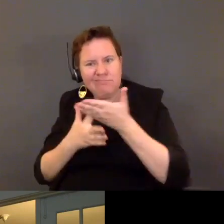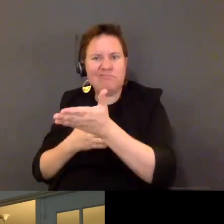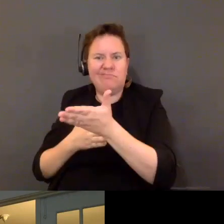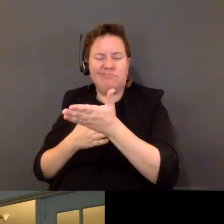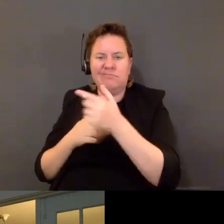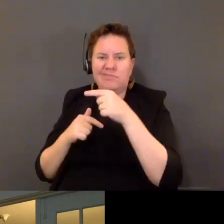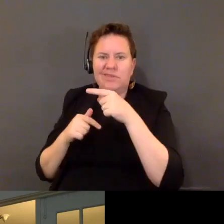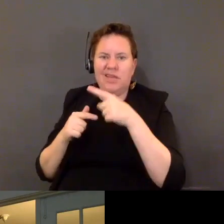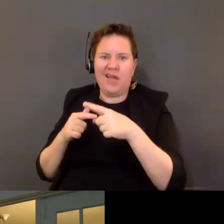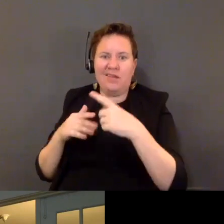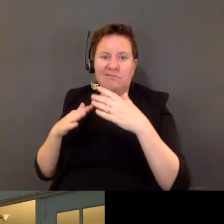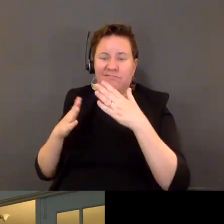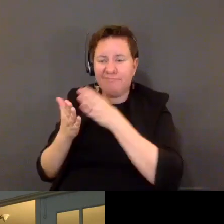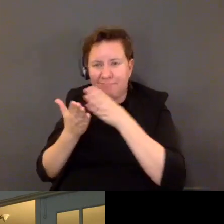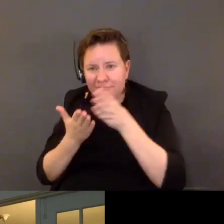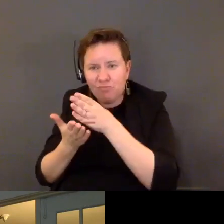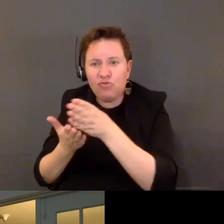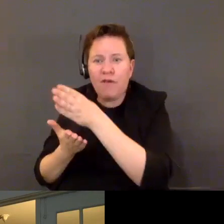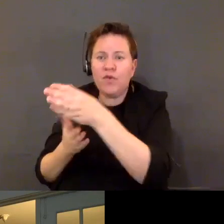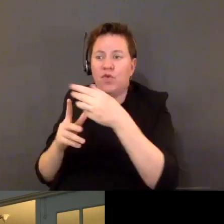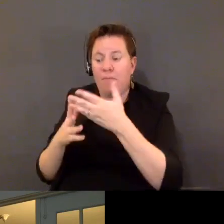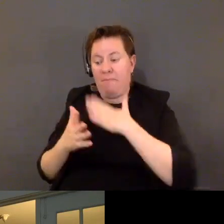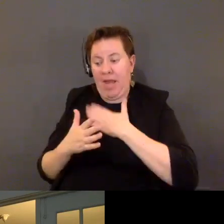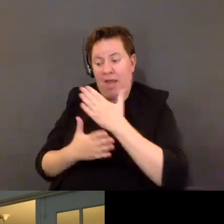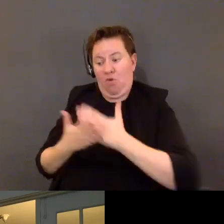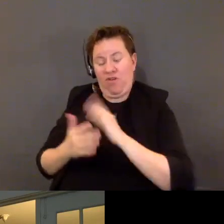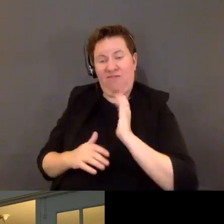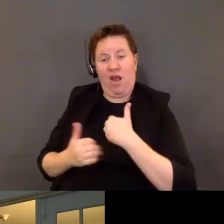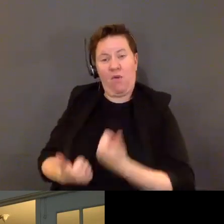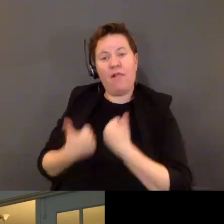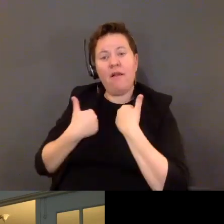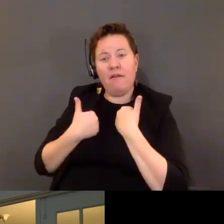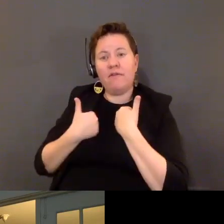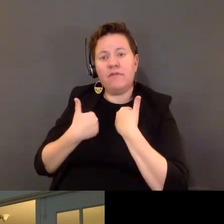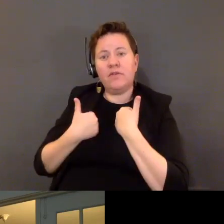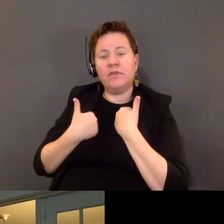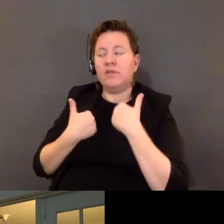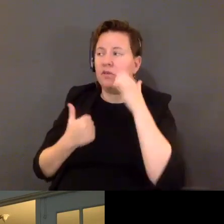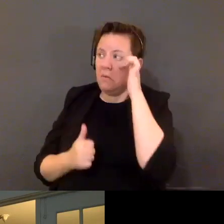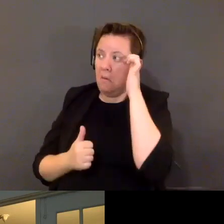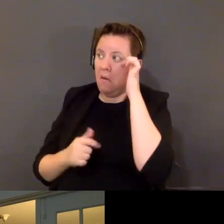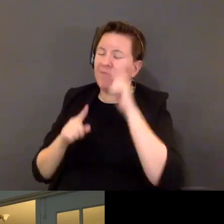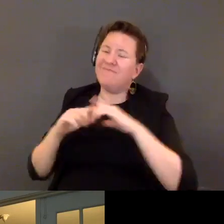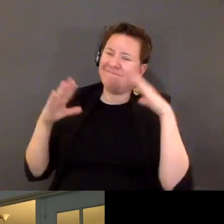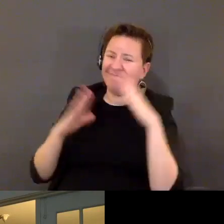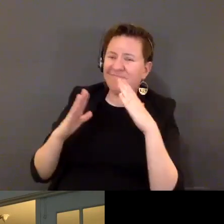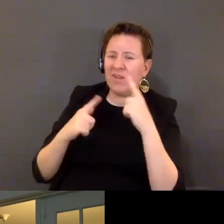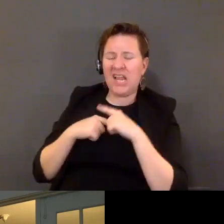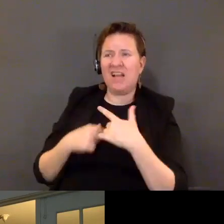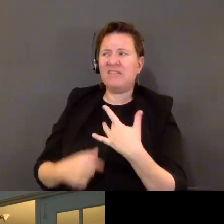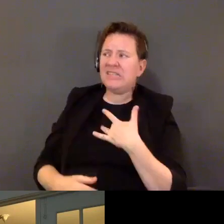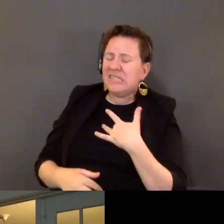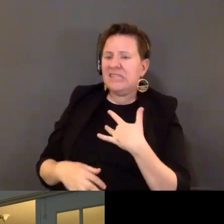travel through my part of our life but you know i worry that i've heard people